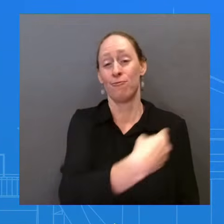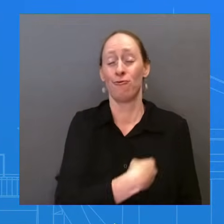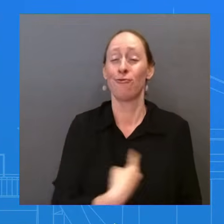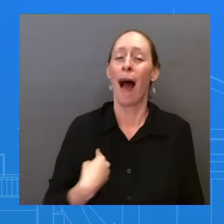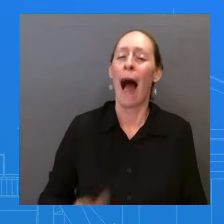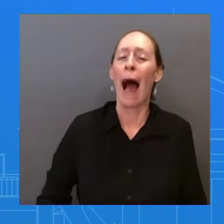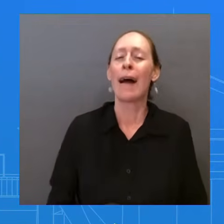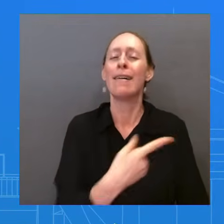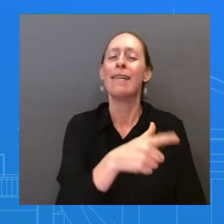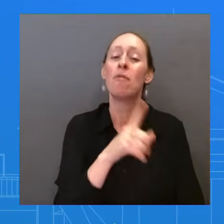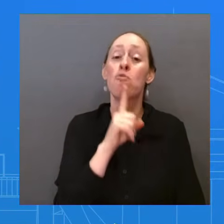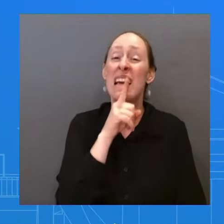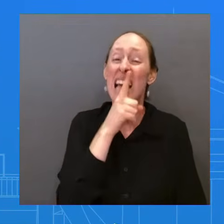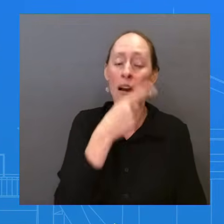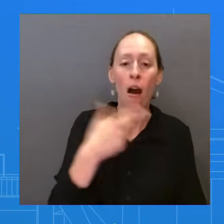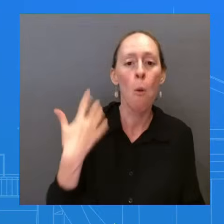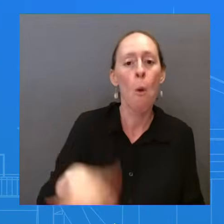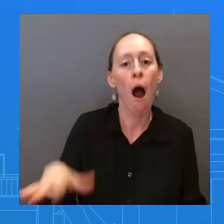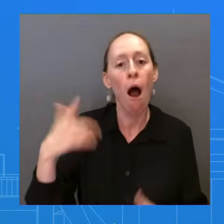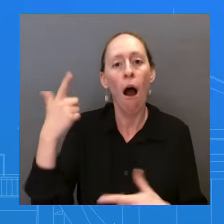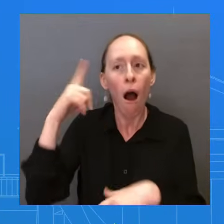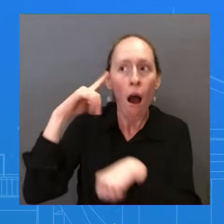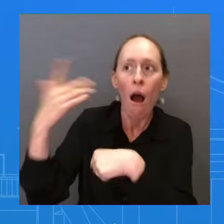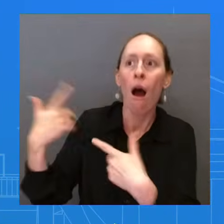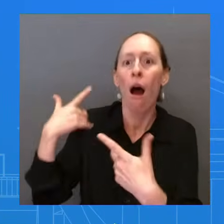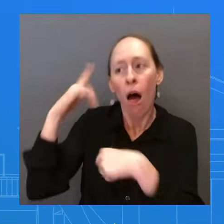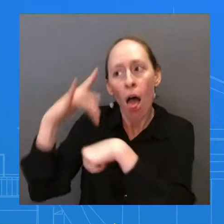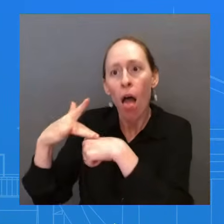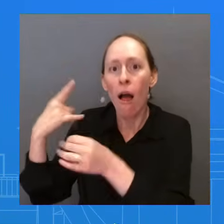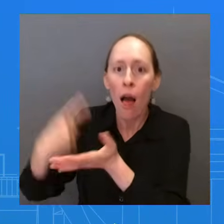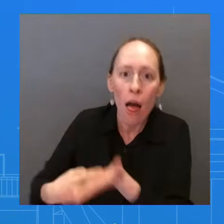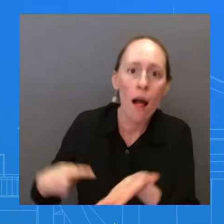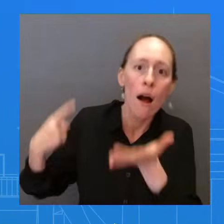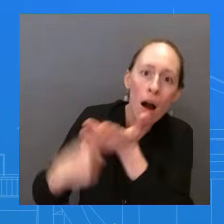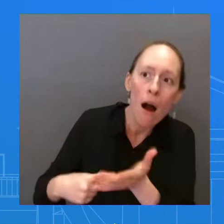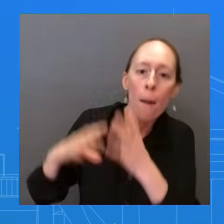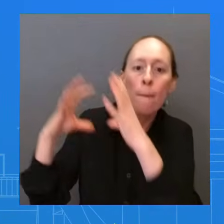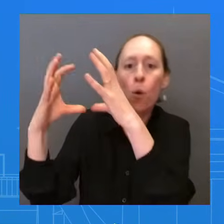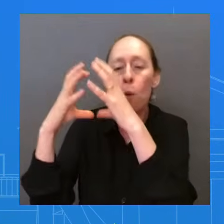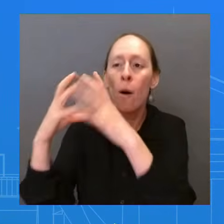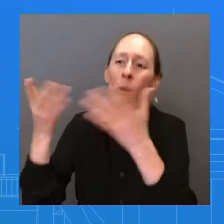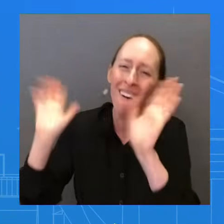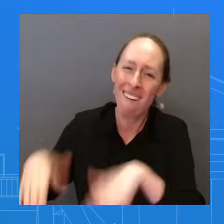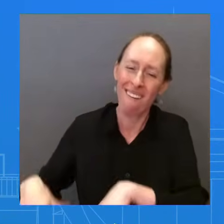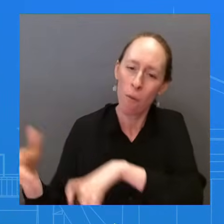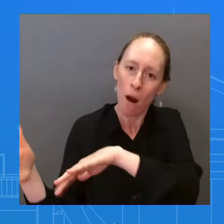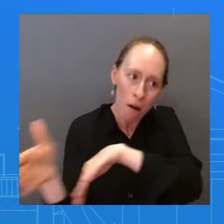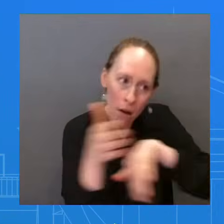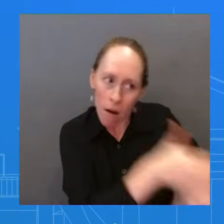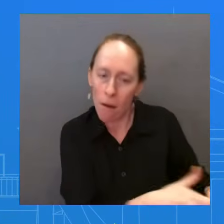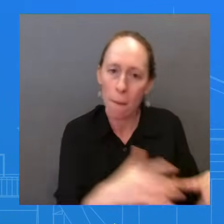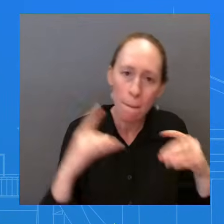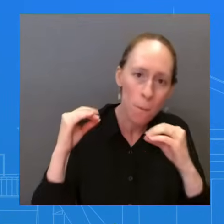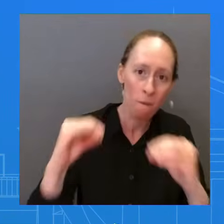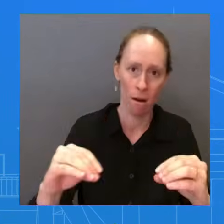When can we expect the result of the balloon investigation? Will it be made public? And then I have a follow-up on North Korea.